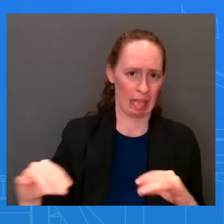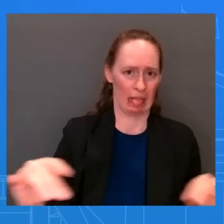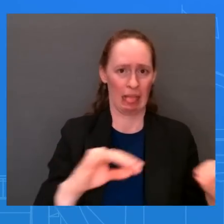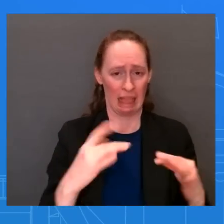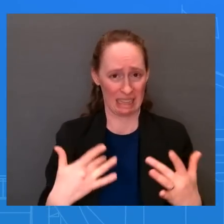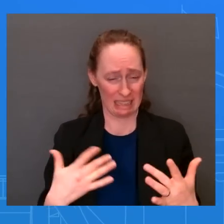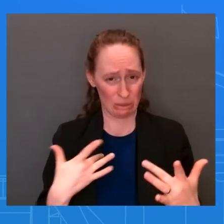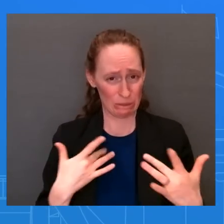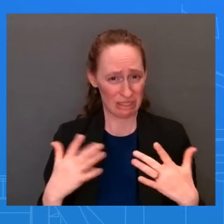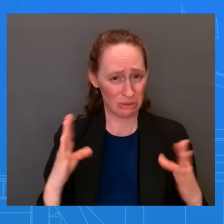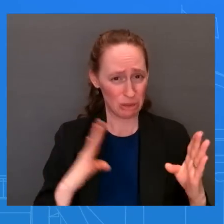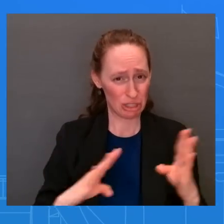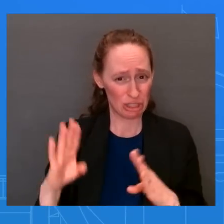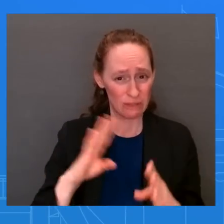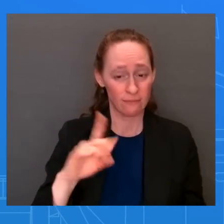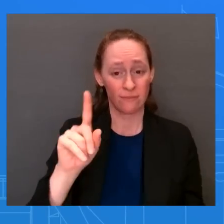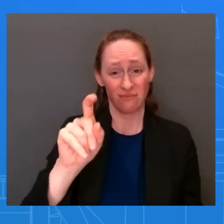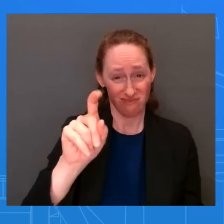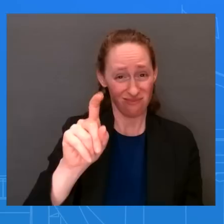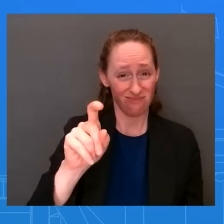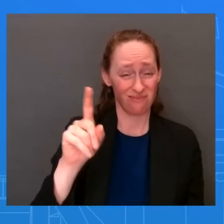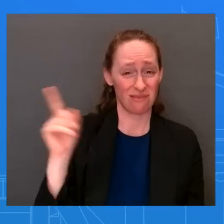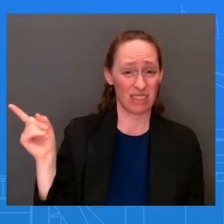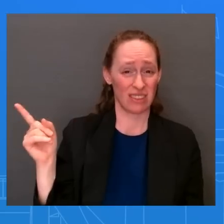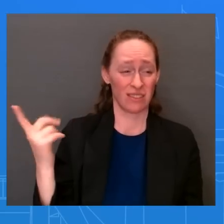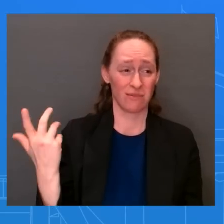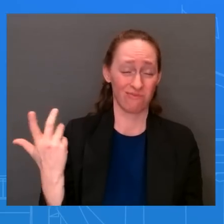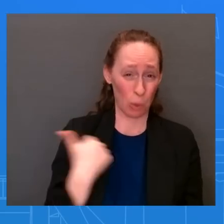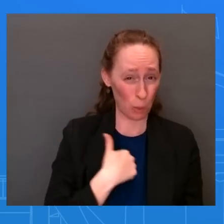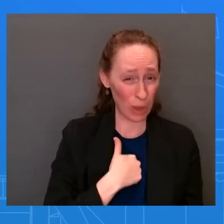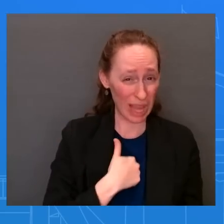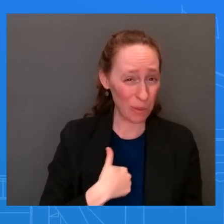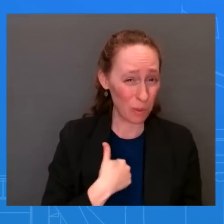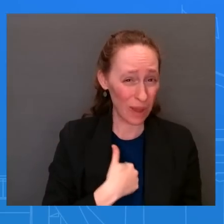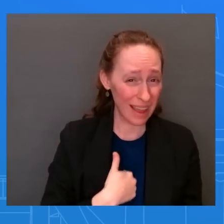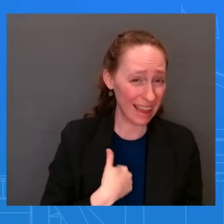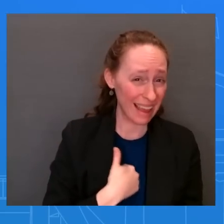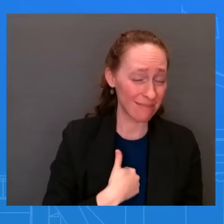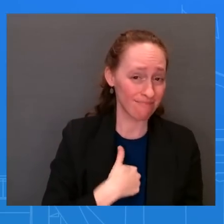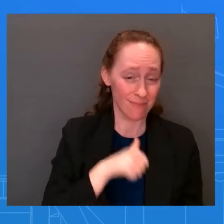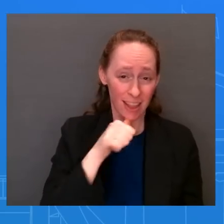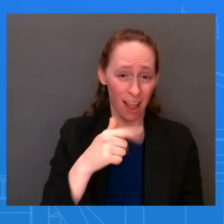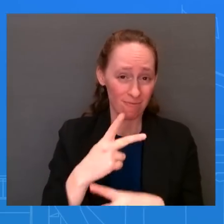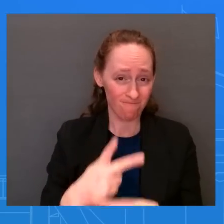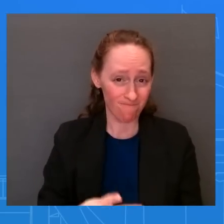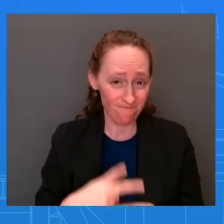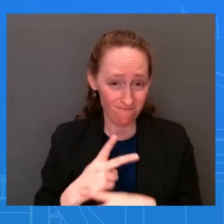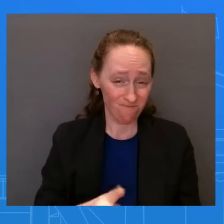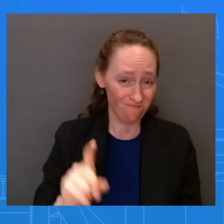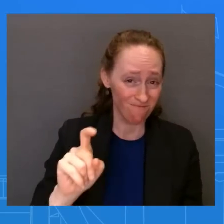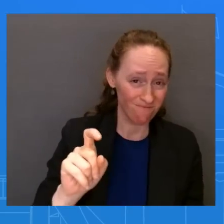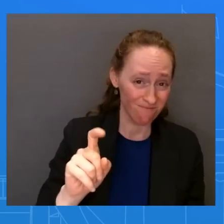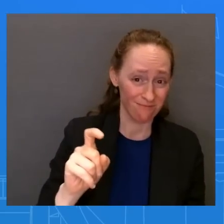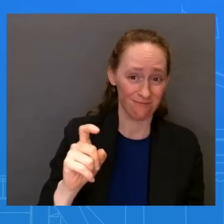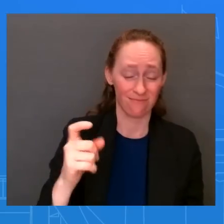to what he had done with those documents being found at his property? Is he worried about that?